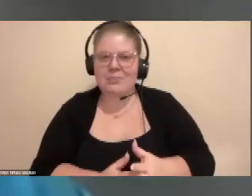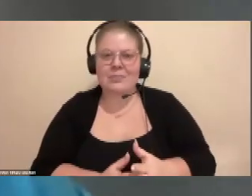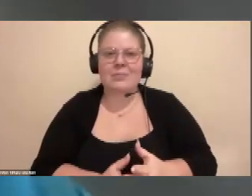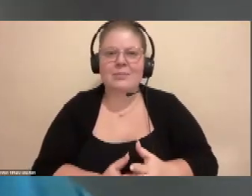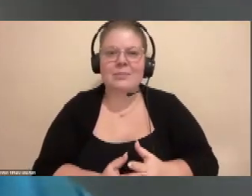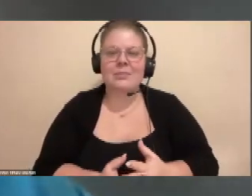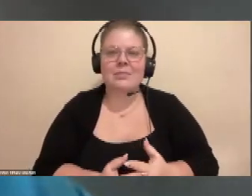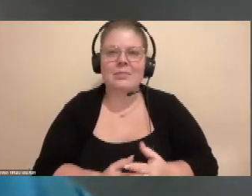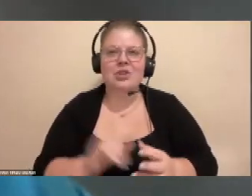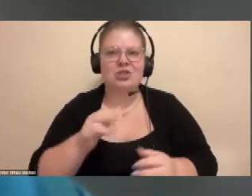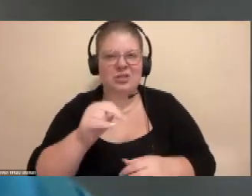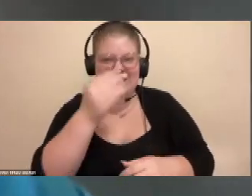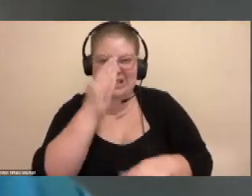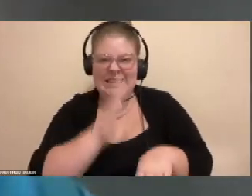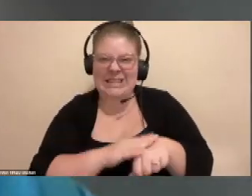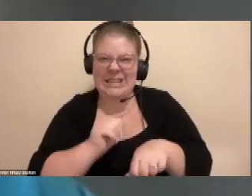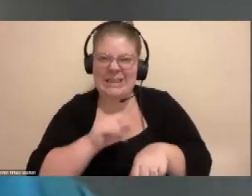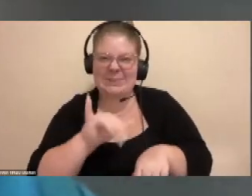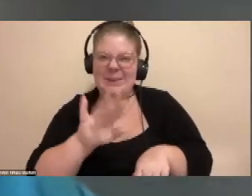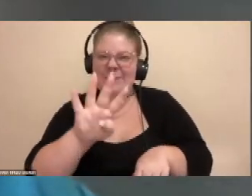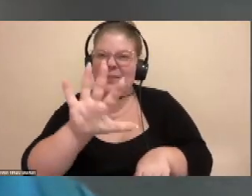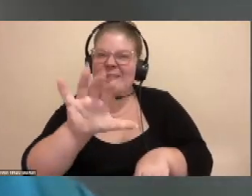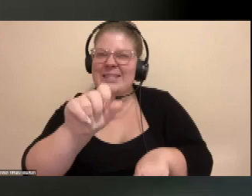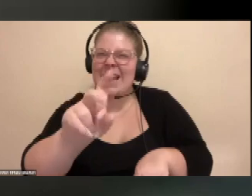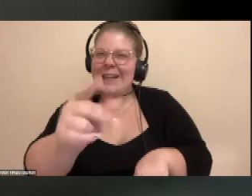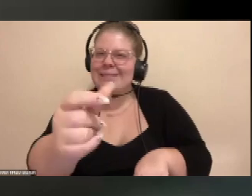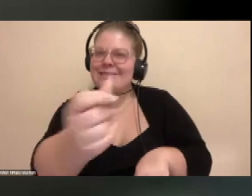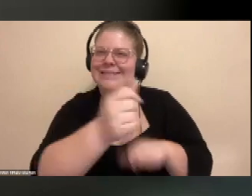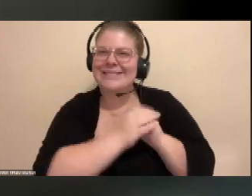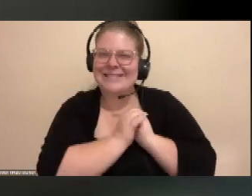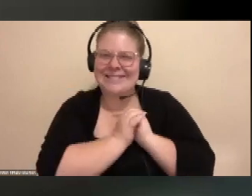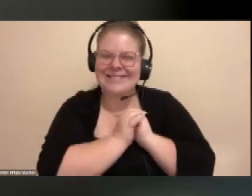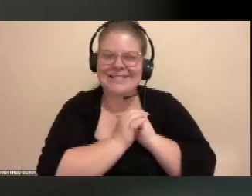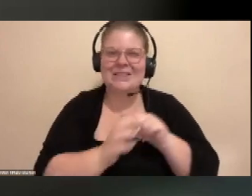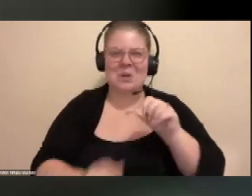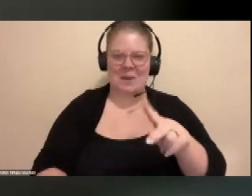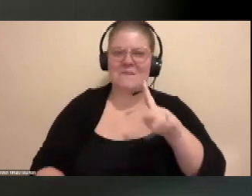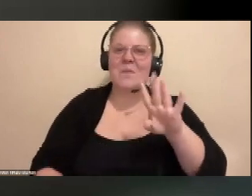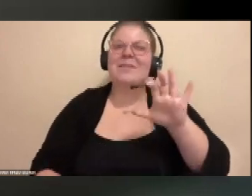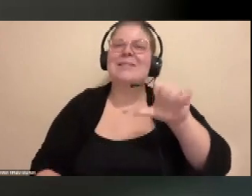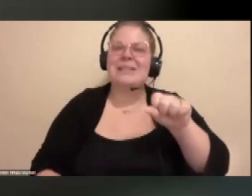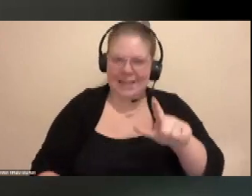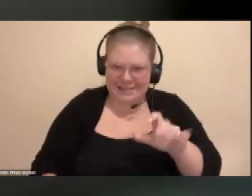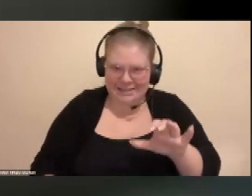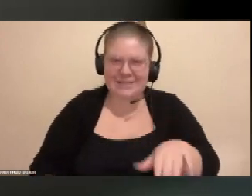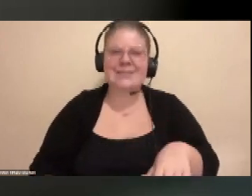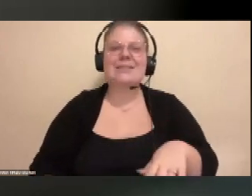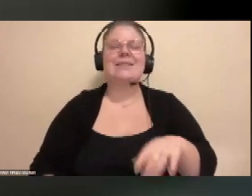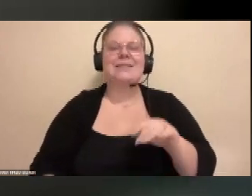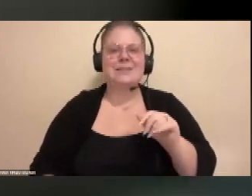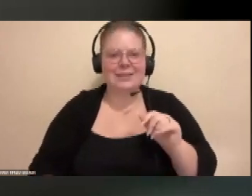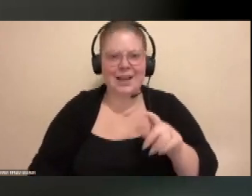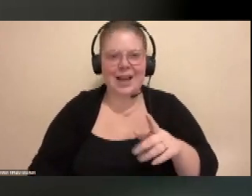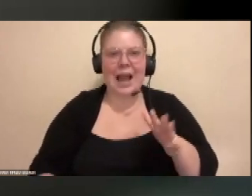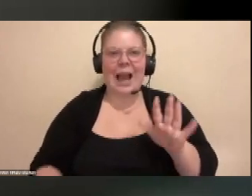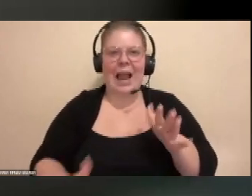we've got 45 s for you Okay 45 s. I just was going to take the opposite side of